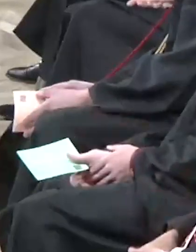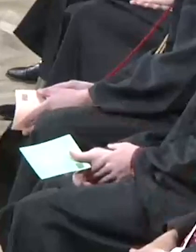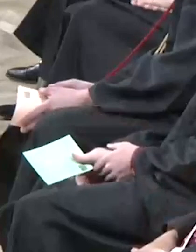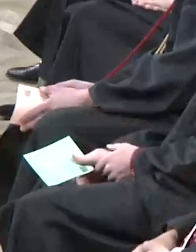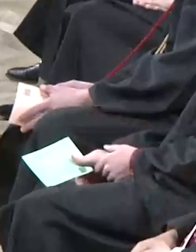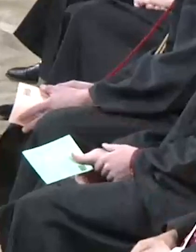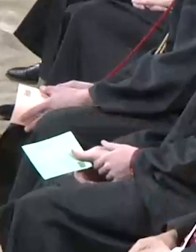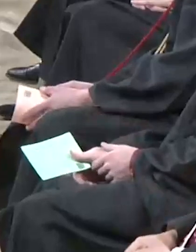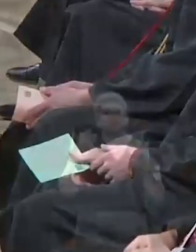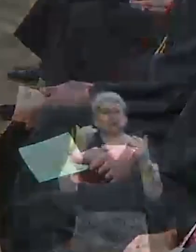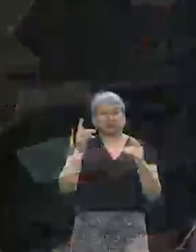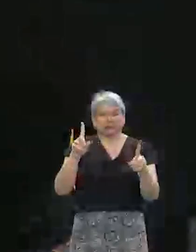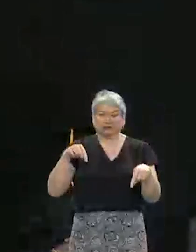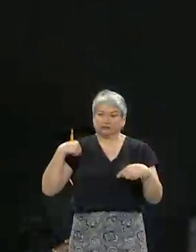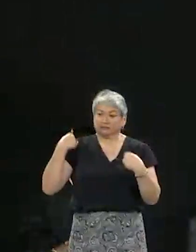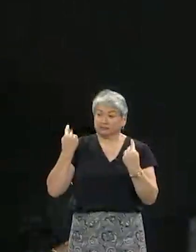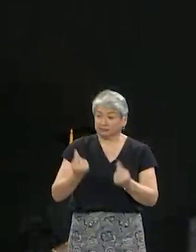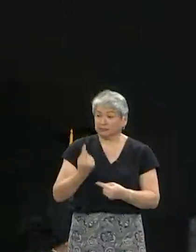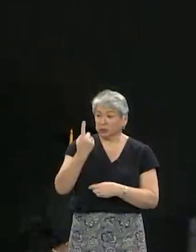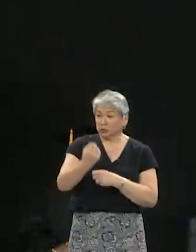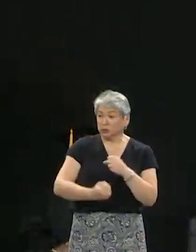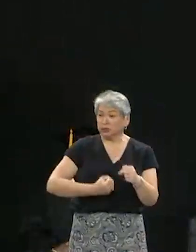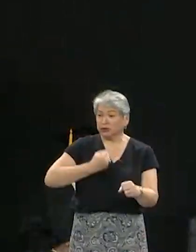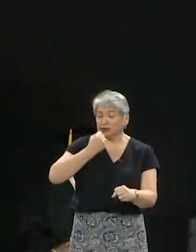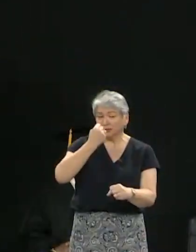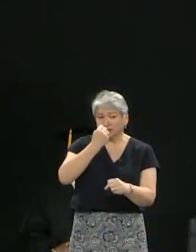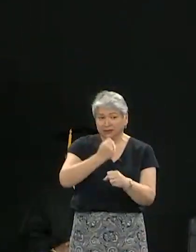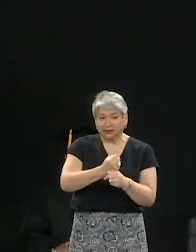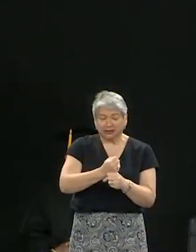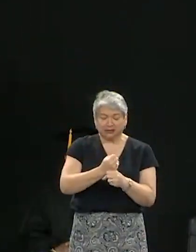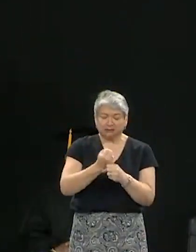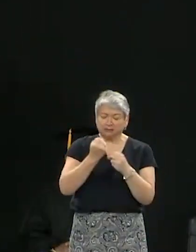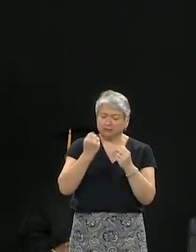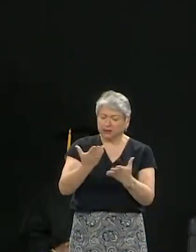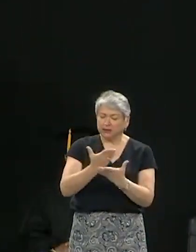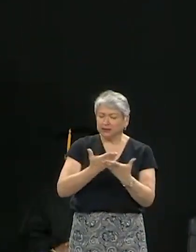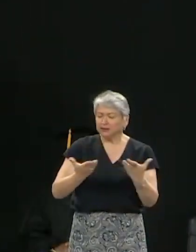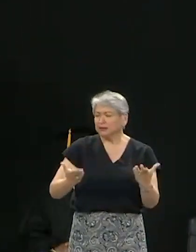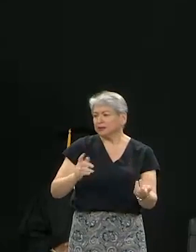This past year has certainly changed so many things about our world,